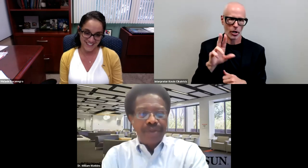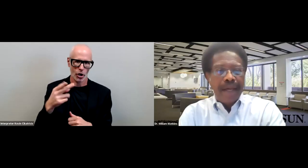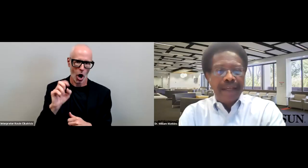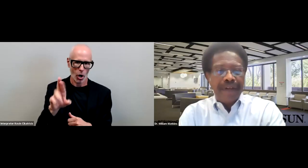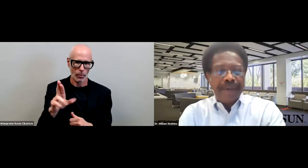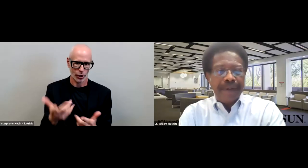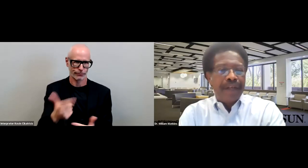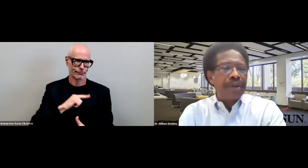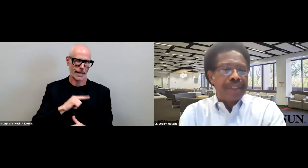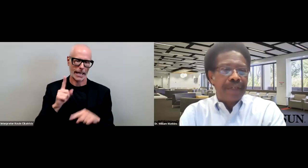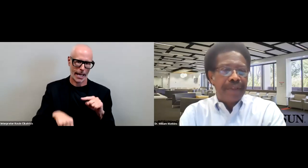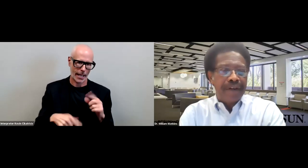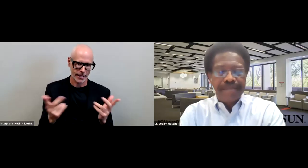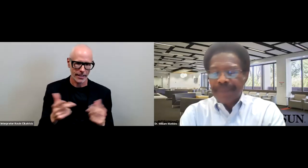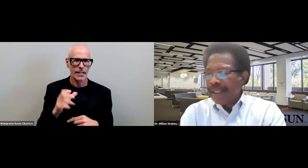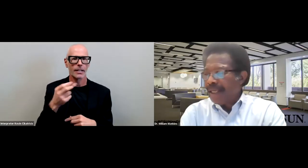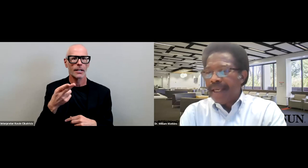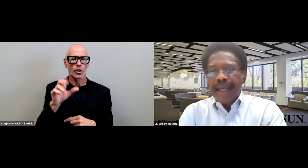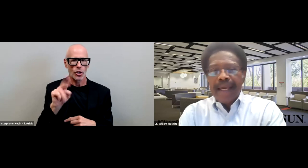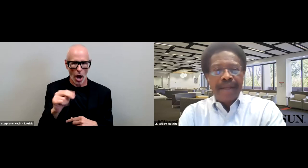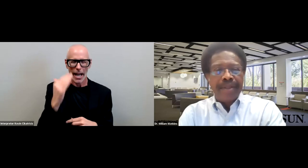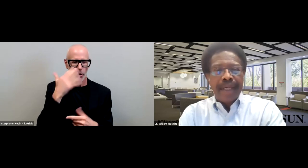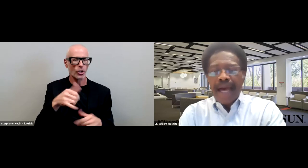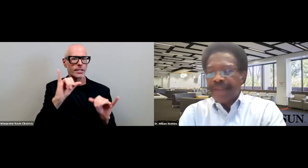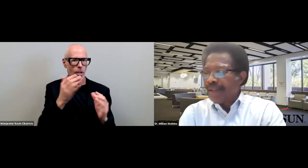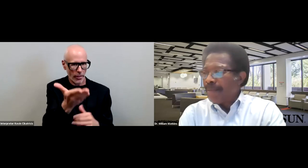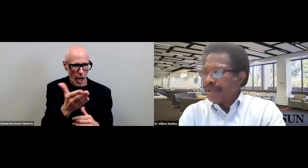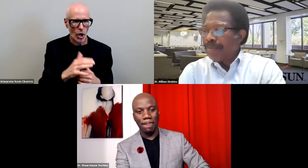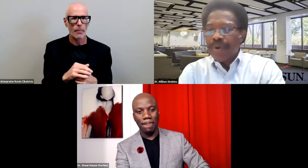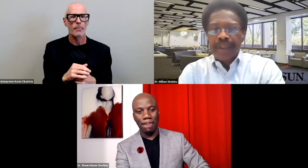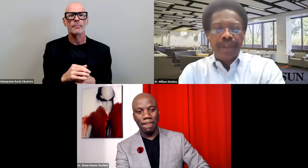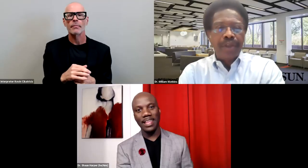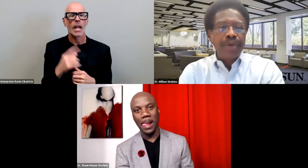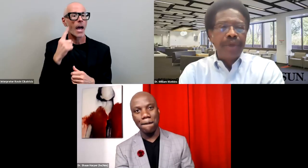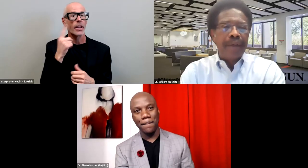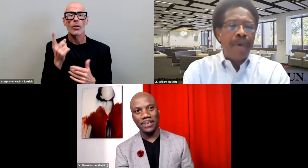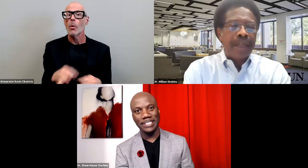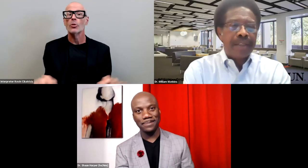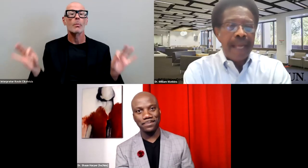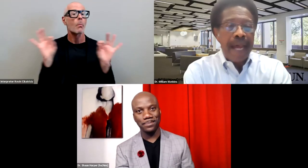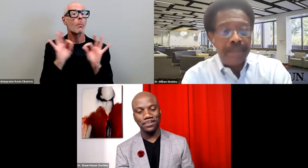Shaun i know you're still there and i think the most important concluding remarks that i could